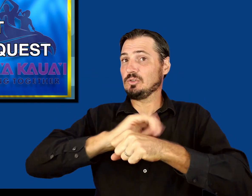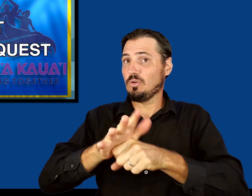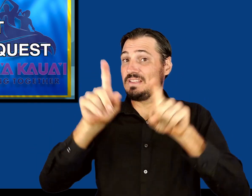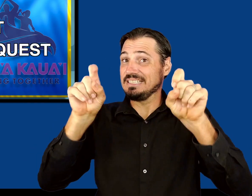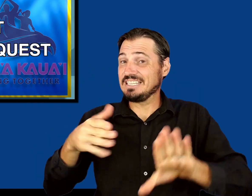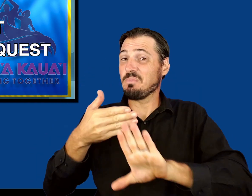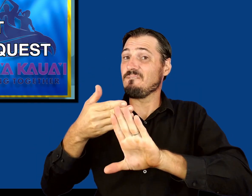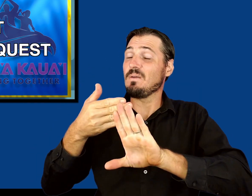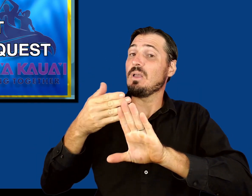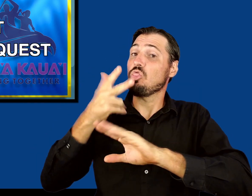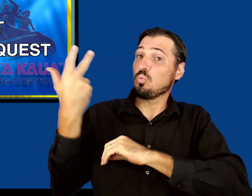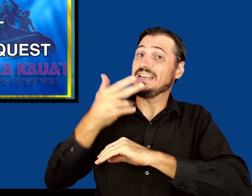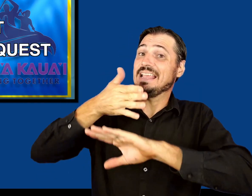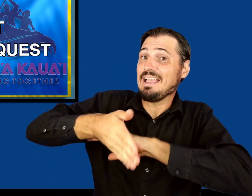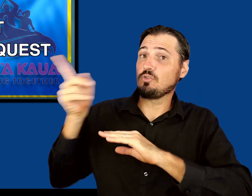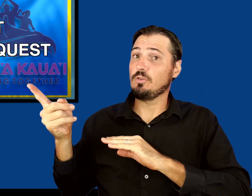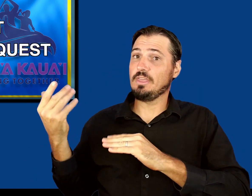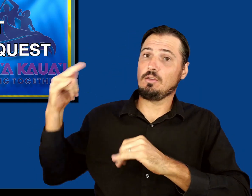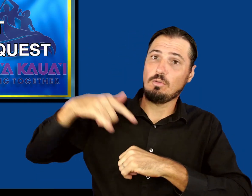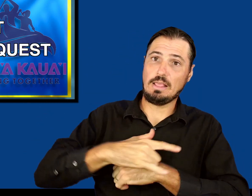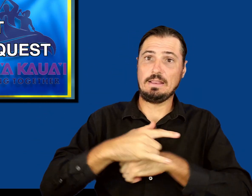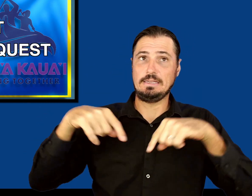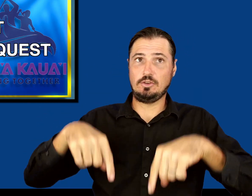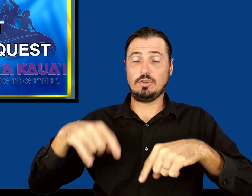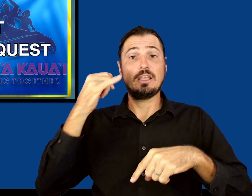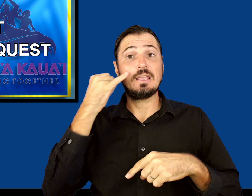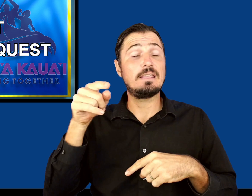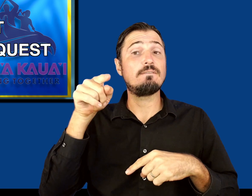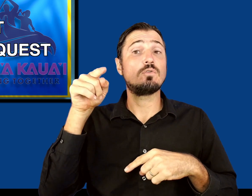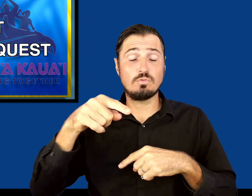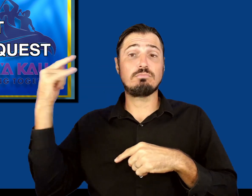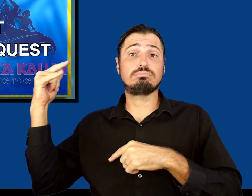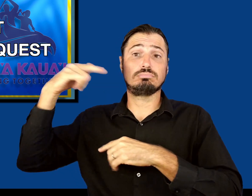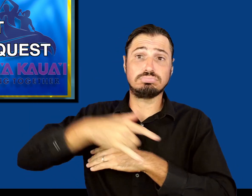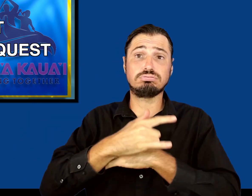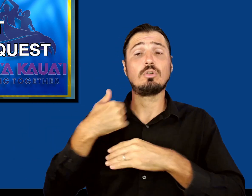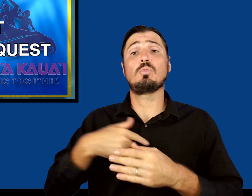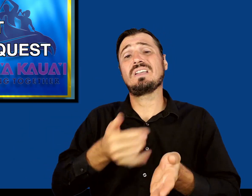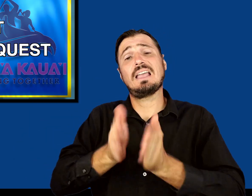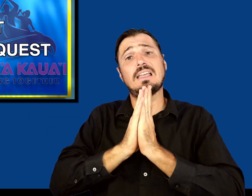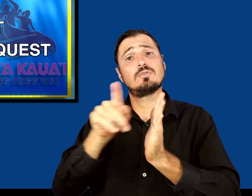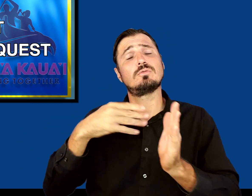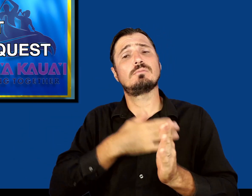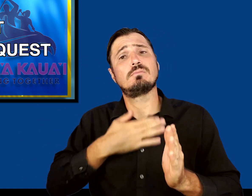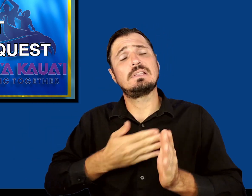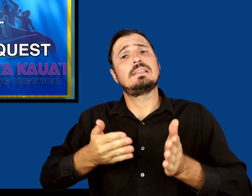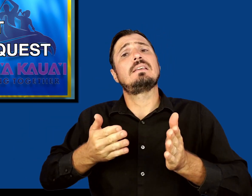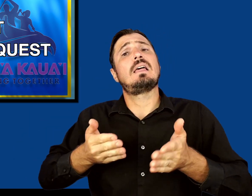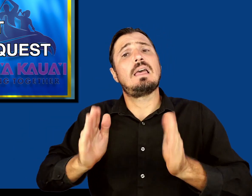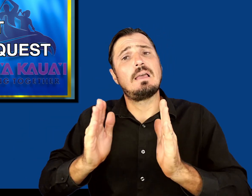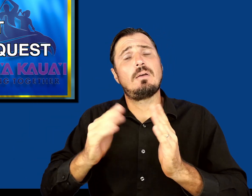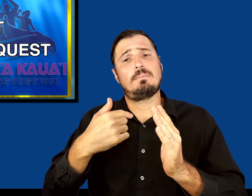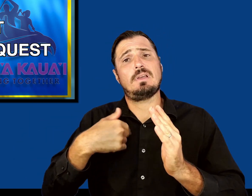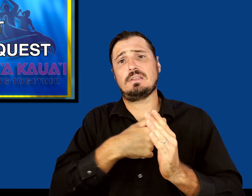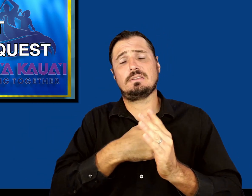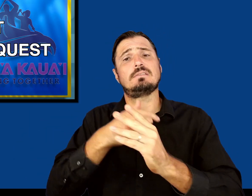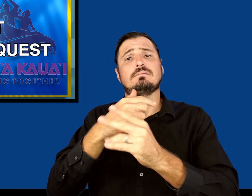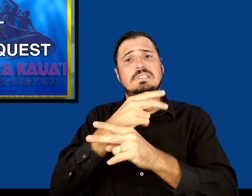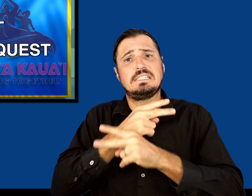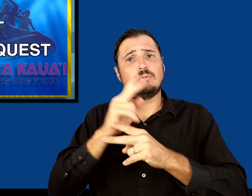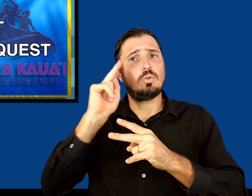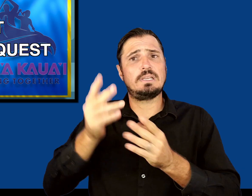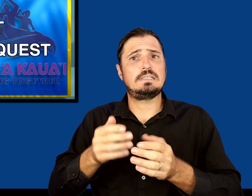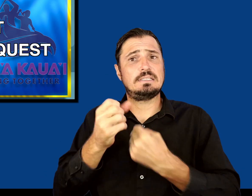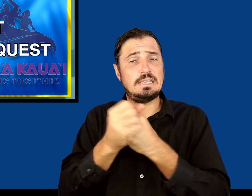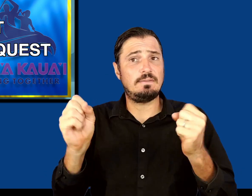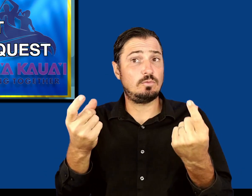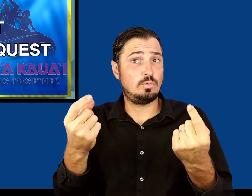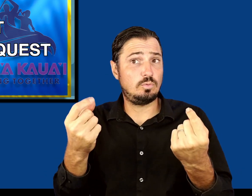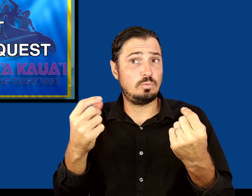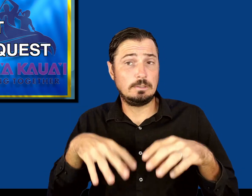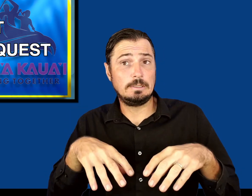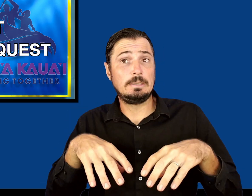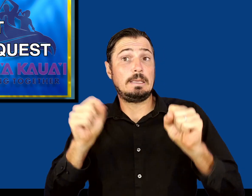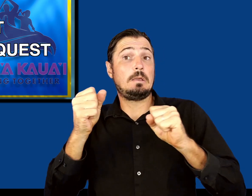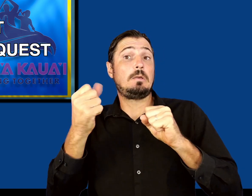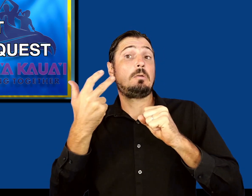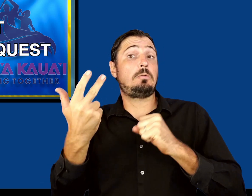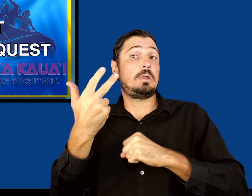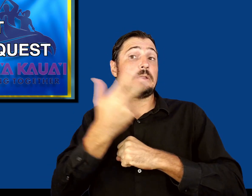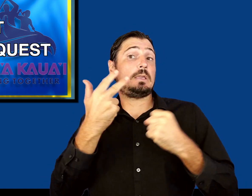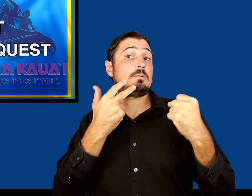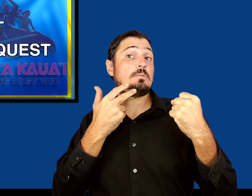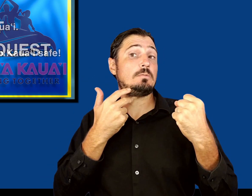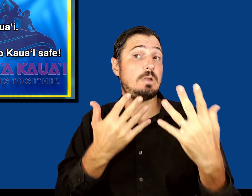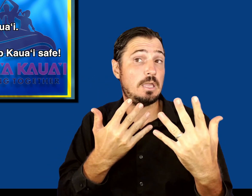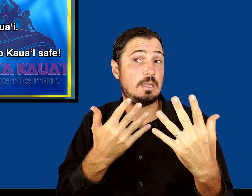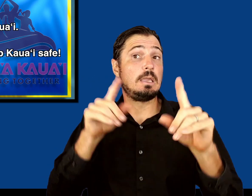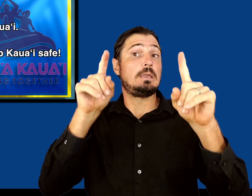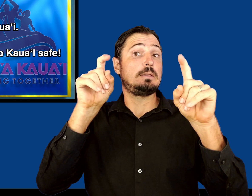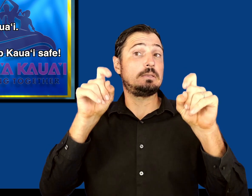For those visiting or returning to our island, we ask you to please help us to Keep Kaua‘i Safe from COVID-19 by following three easy steps: “Take 3, Then Test, That’s our Request!”